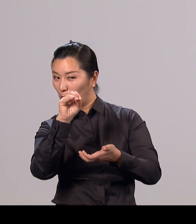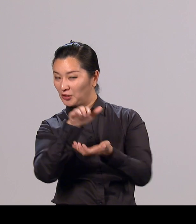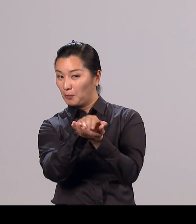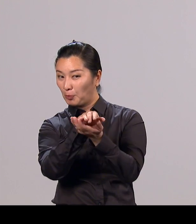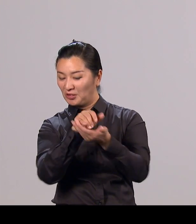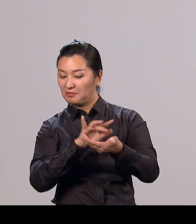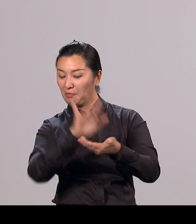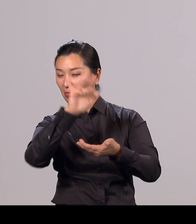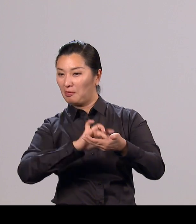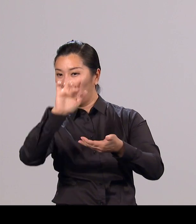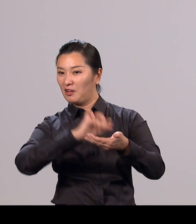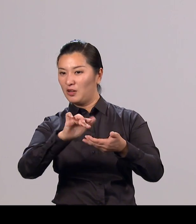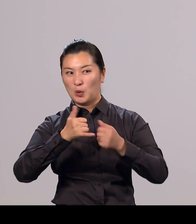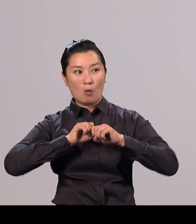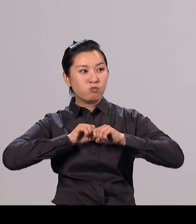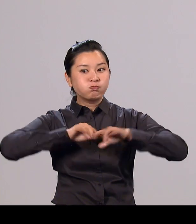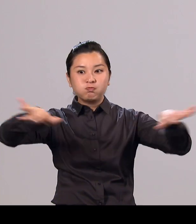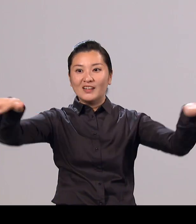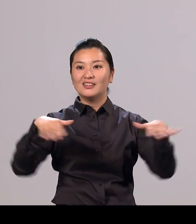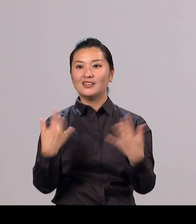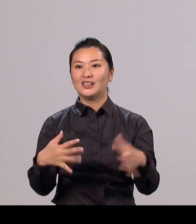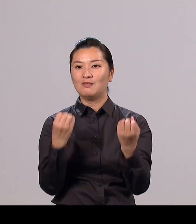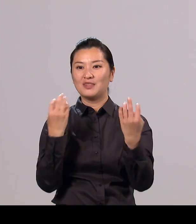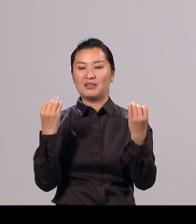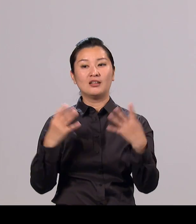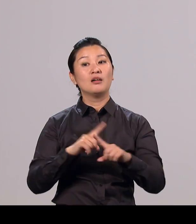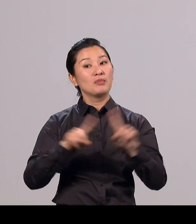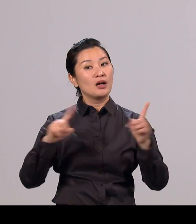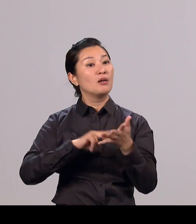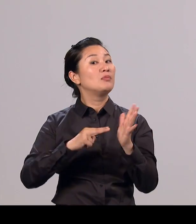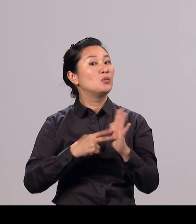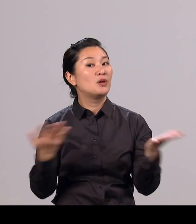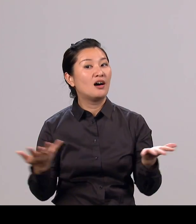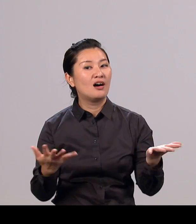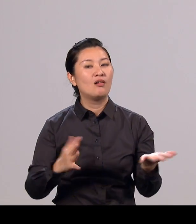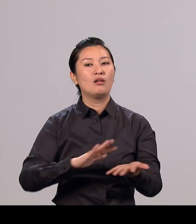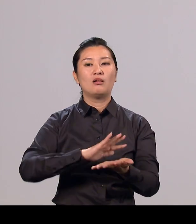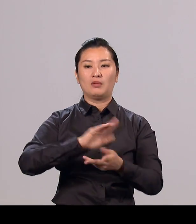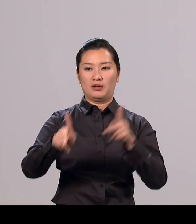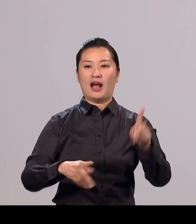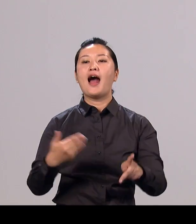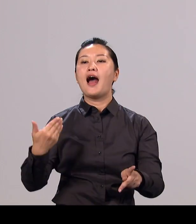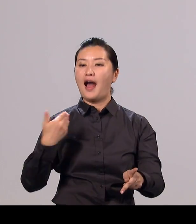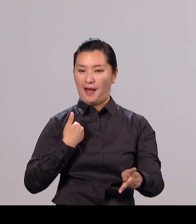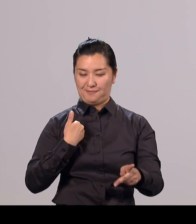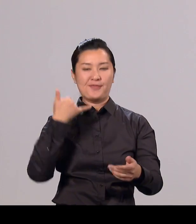But it shows that everybody has a phone, everybody is online, everybody is comfortable, able to use digital.